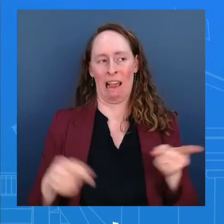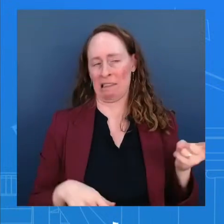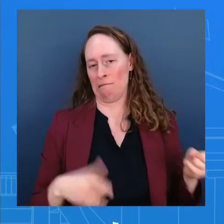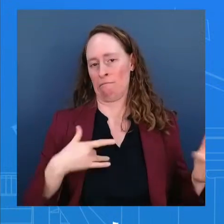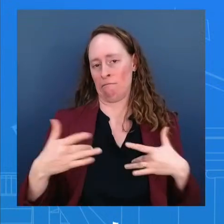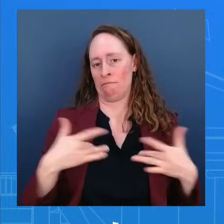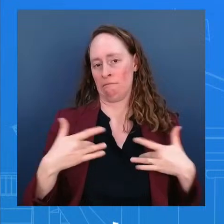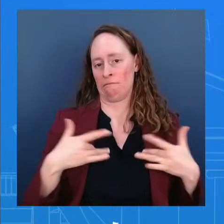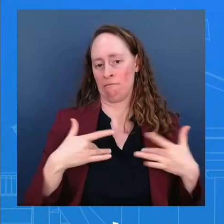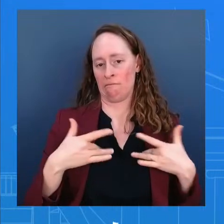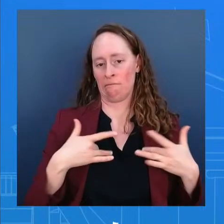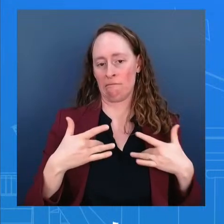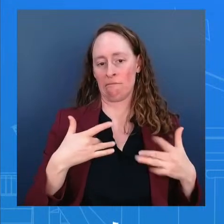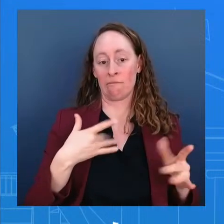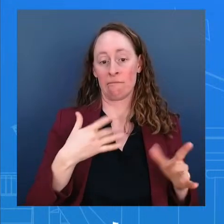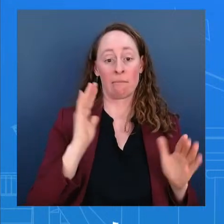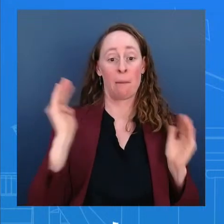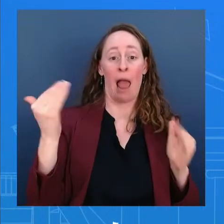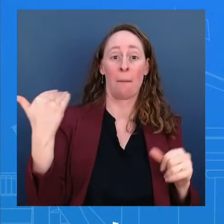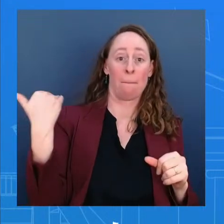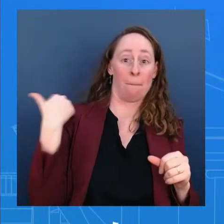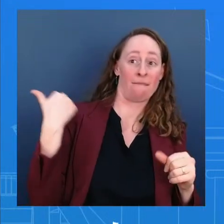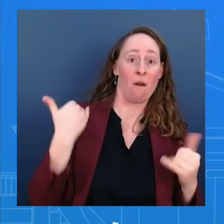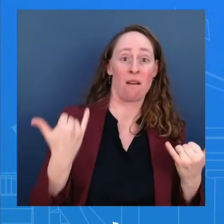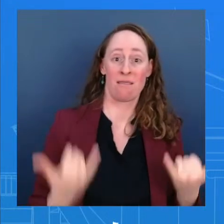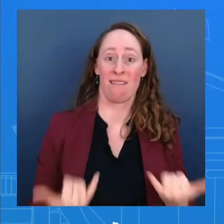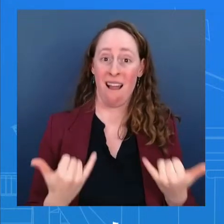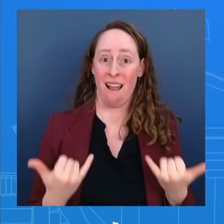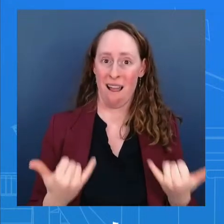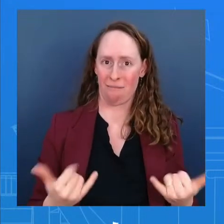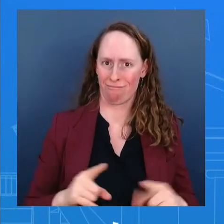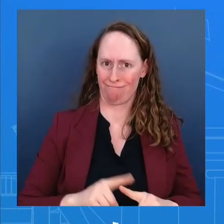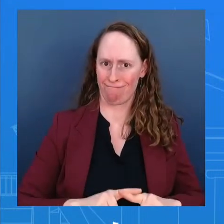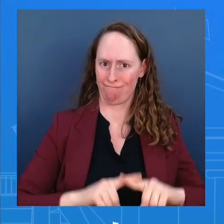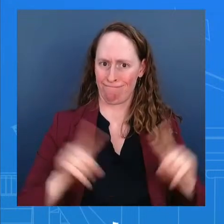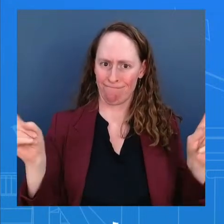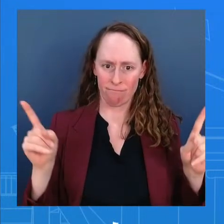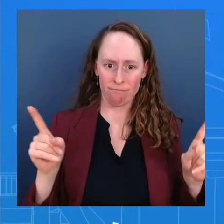in the long-term competition with China -- if you look at 2021 and you look at 2025 --